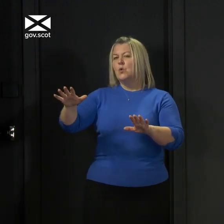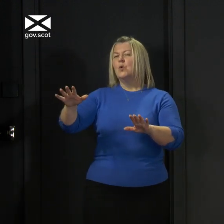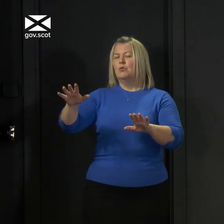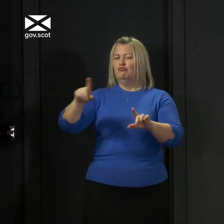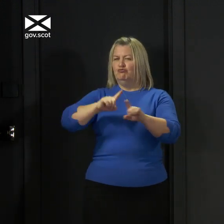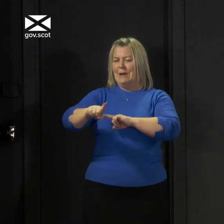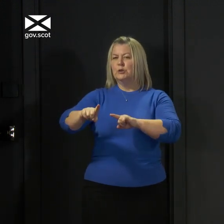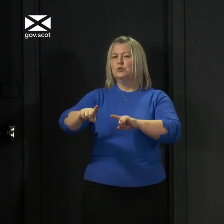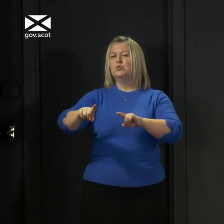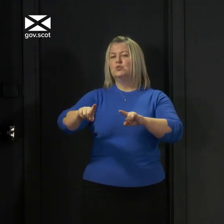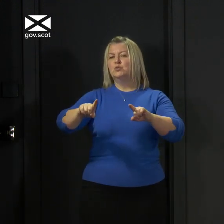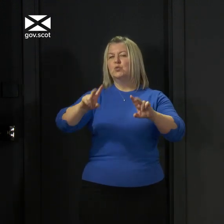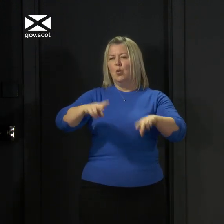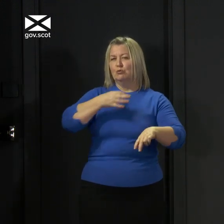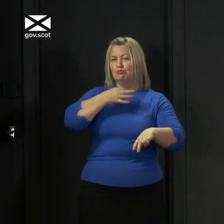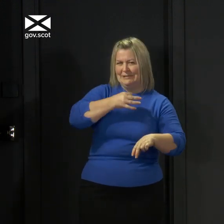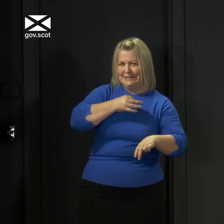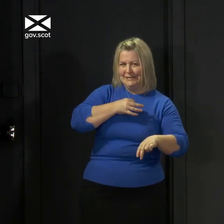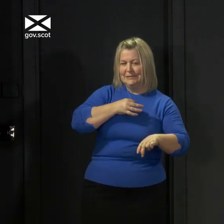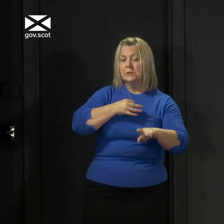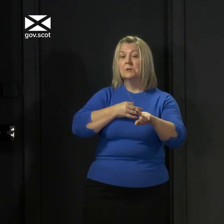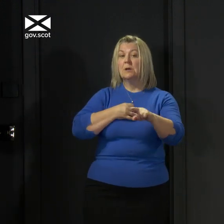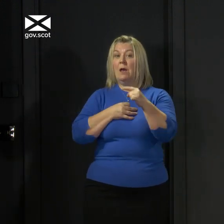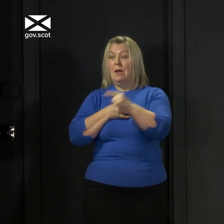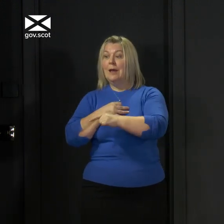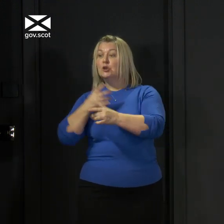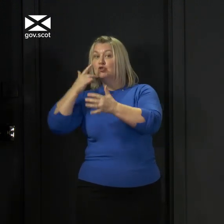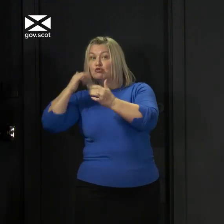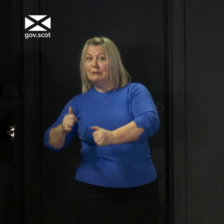pausing the screening program would actually allow us then to get people